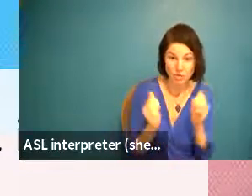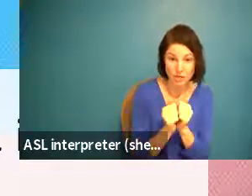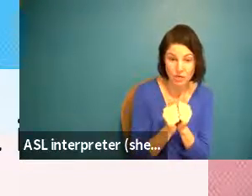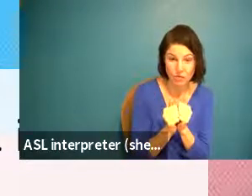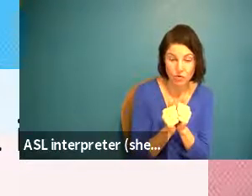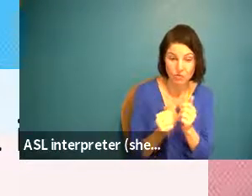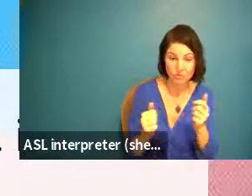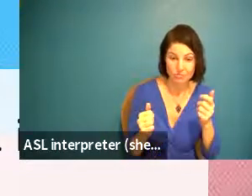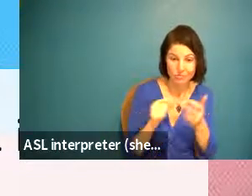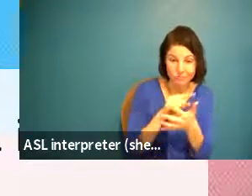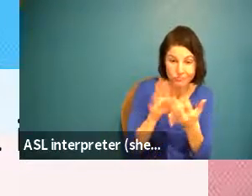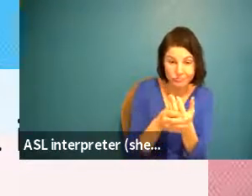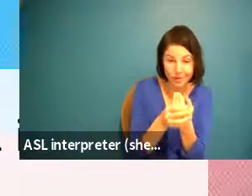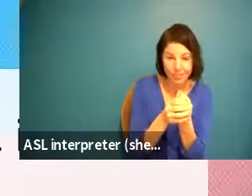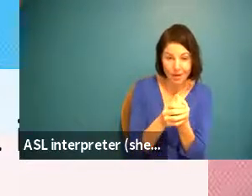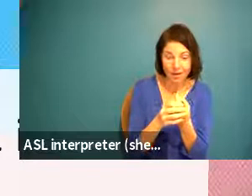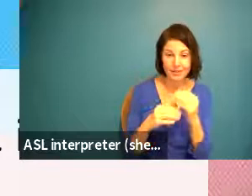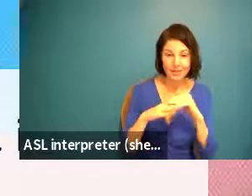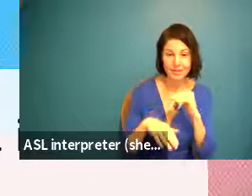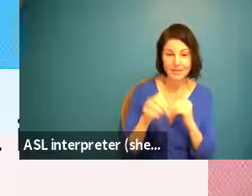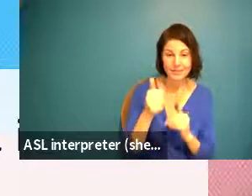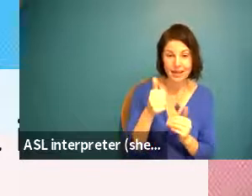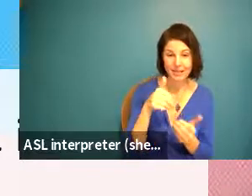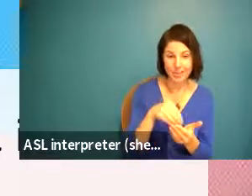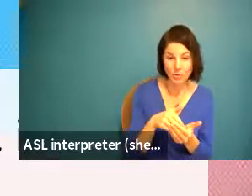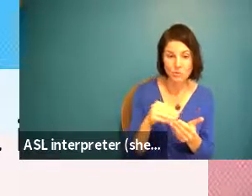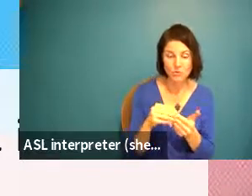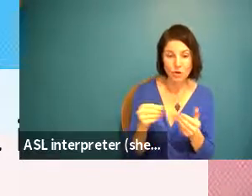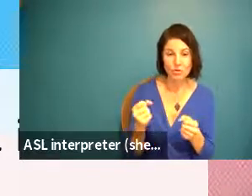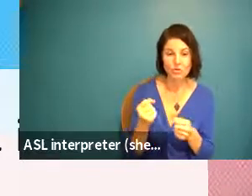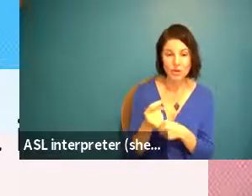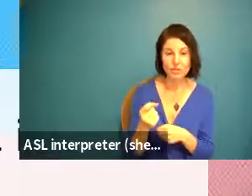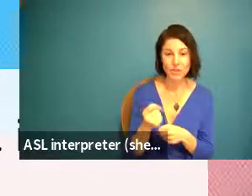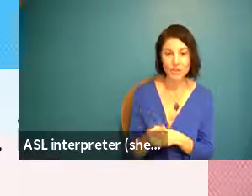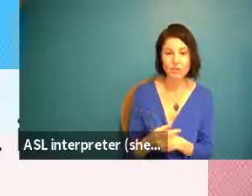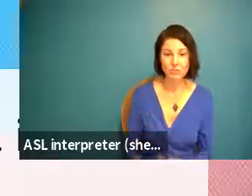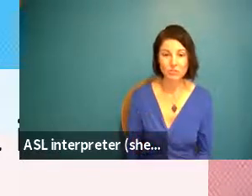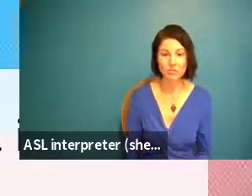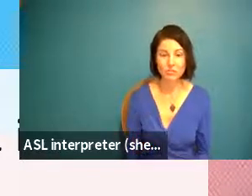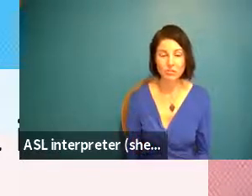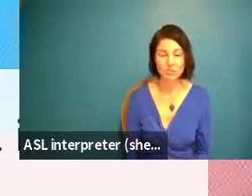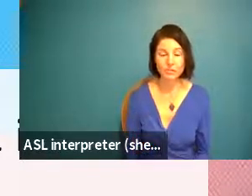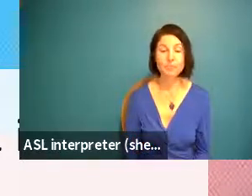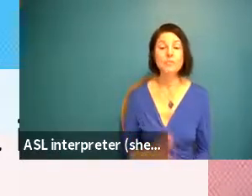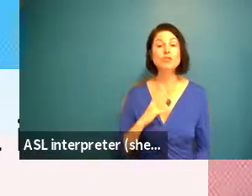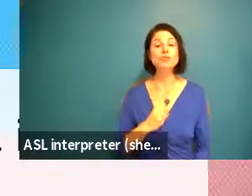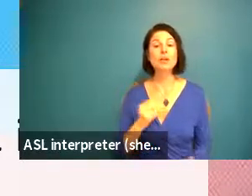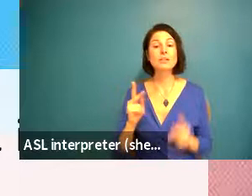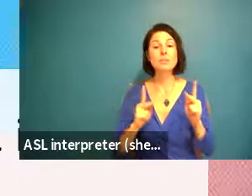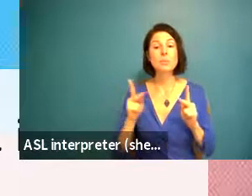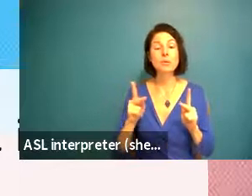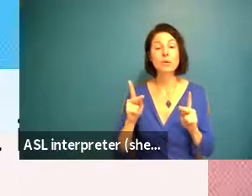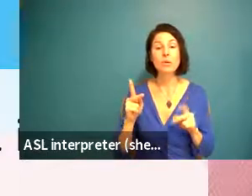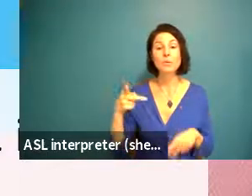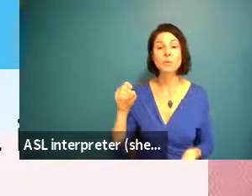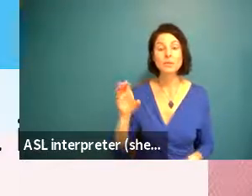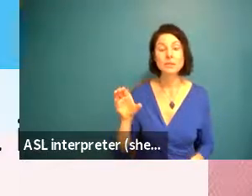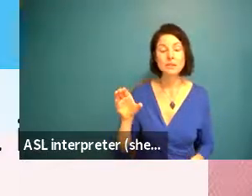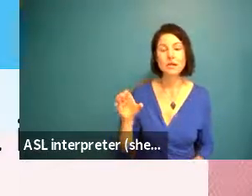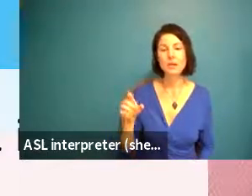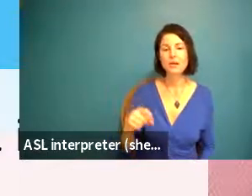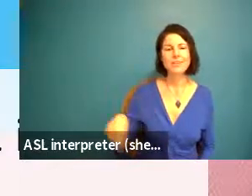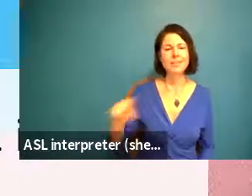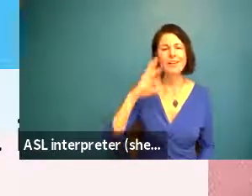combined total of less than $10,000 each year. And trans people of color, they experienced so much more poverty than even